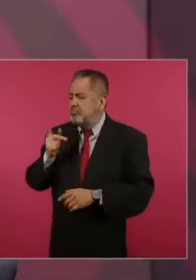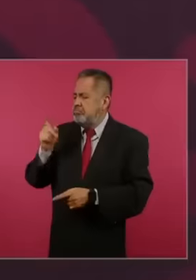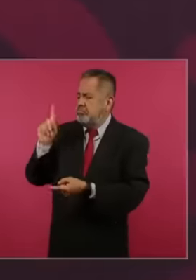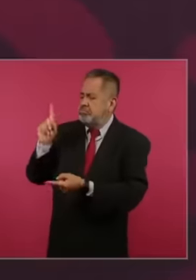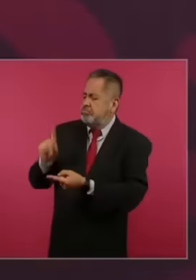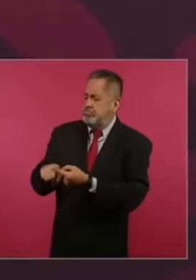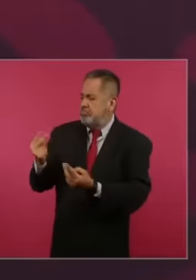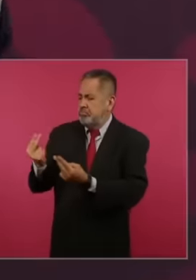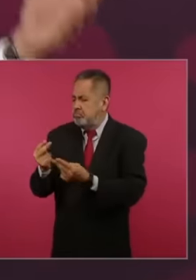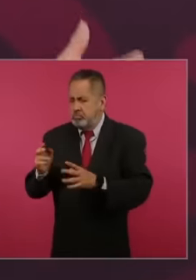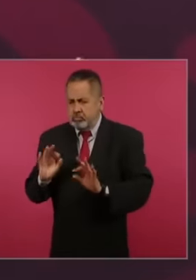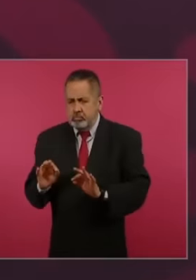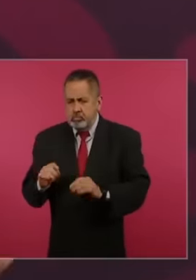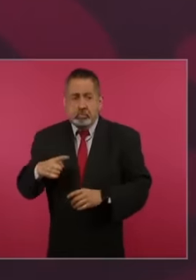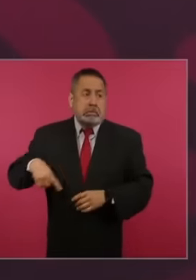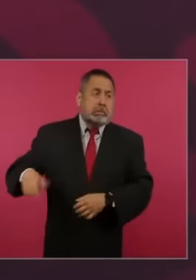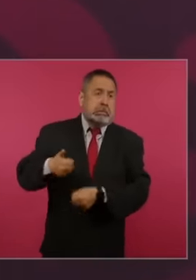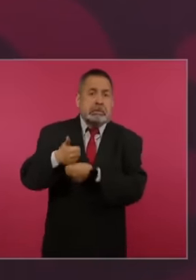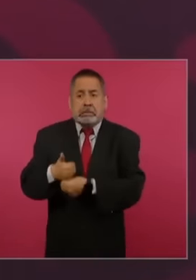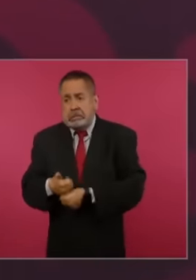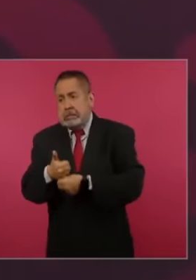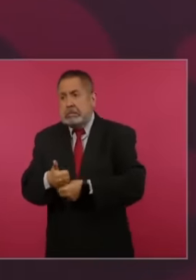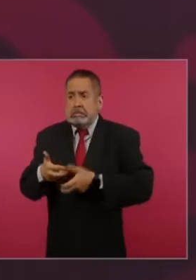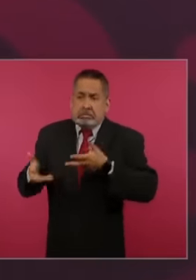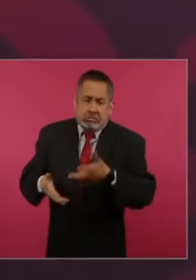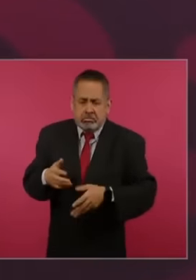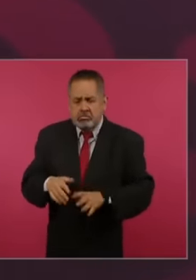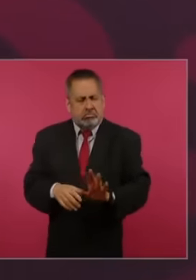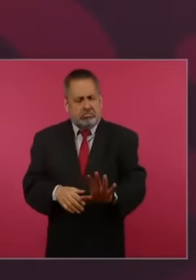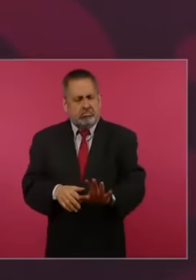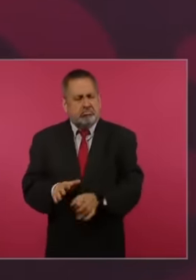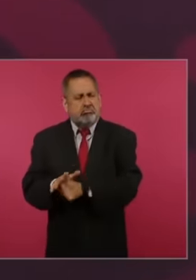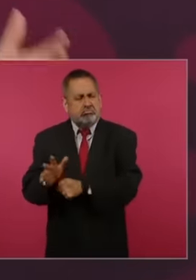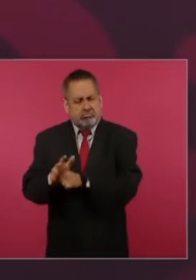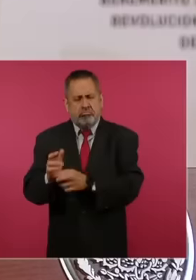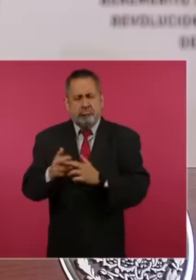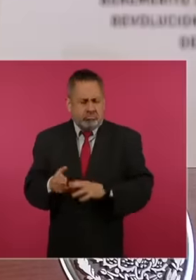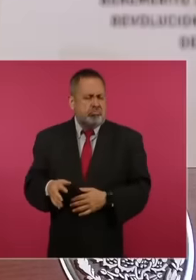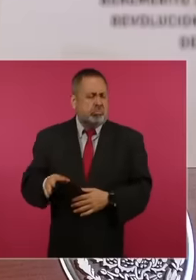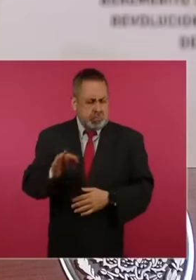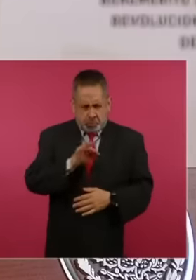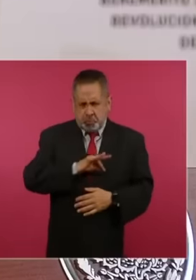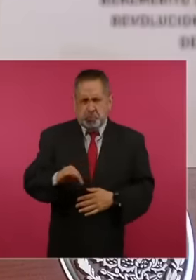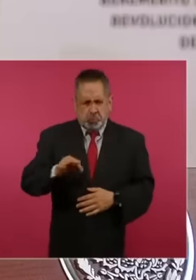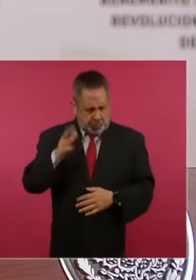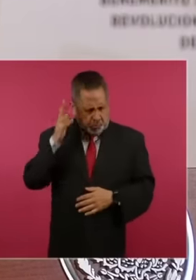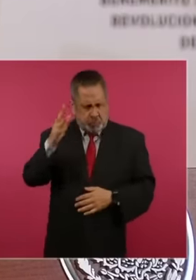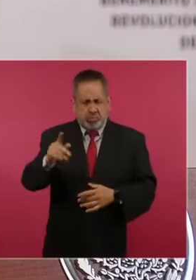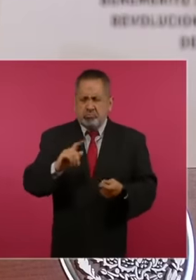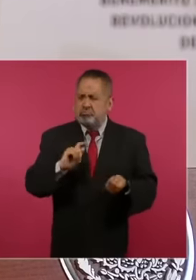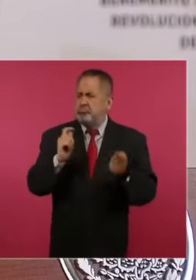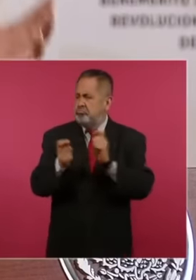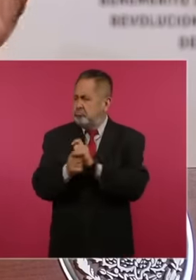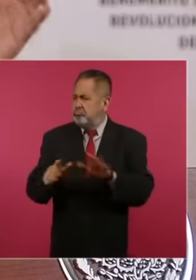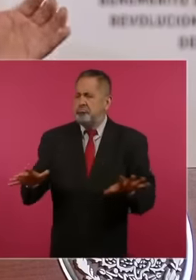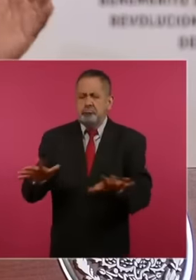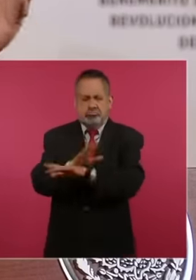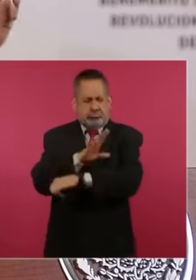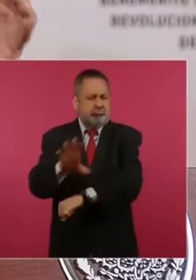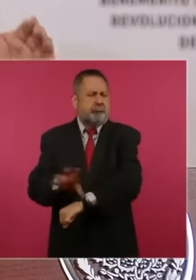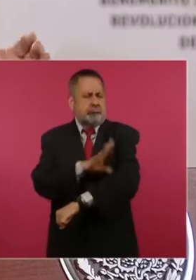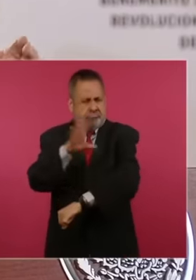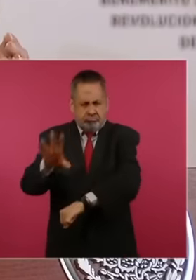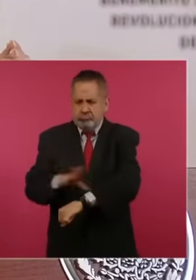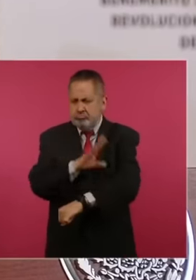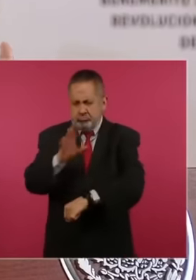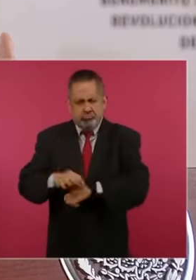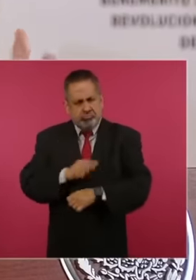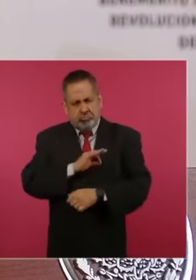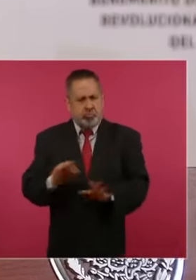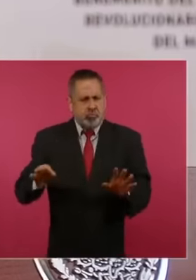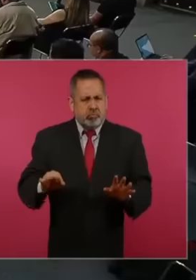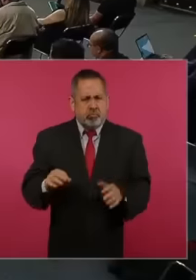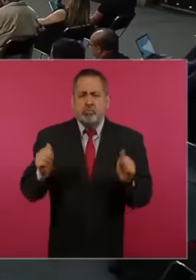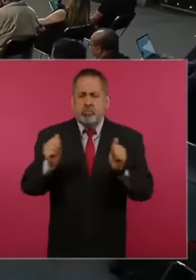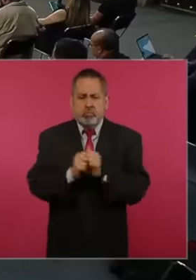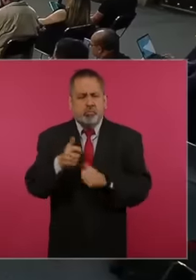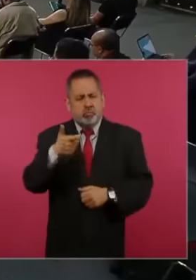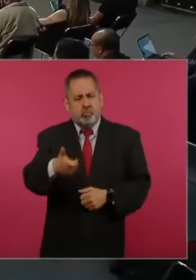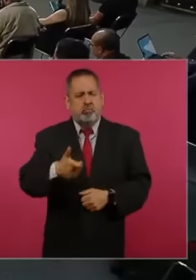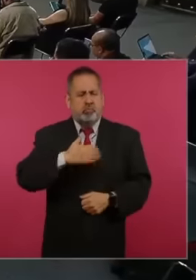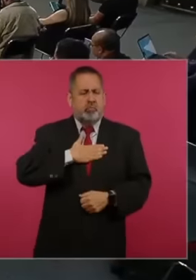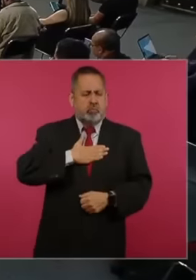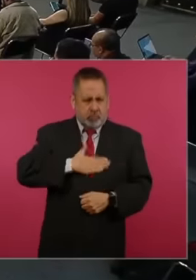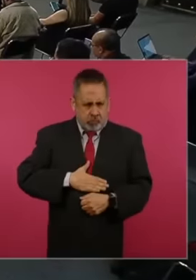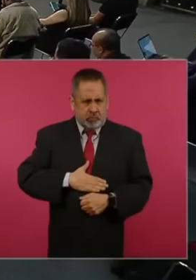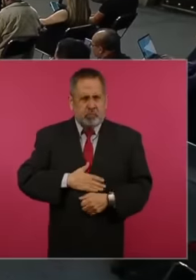it will not be similar. And that we can maintain fair prices